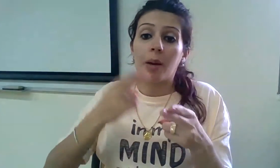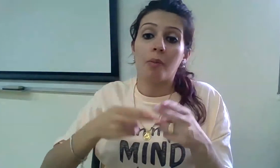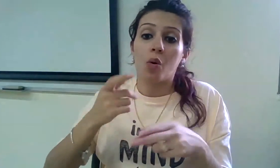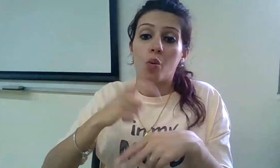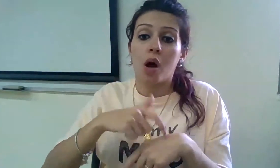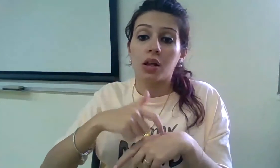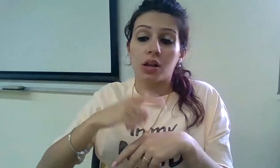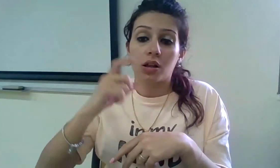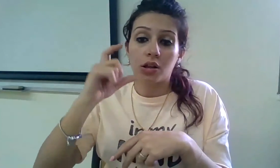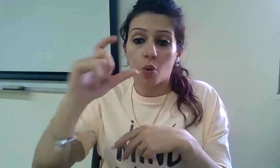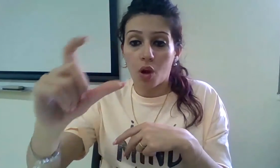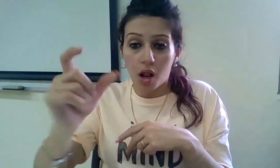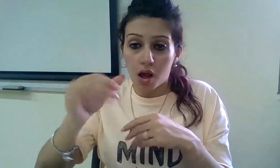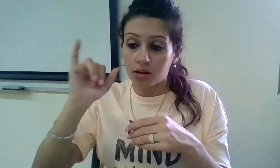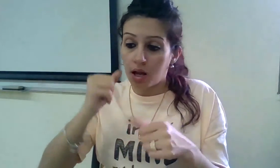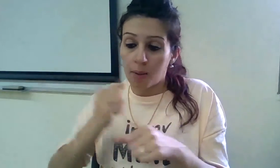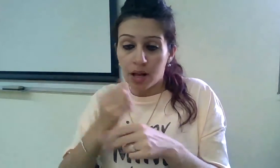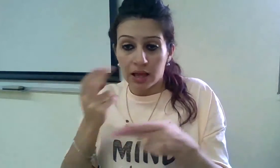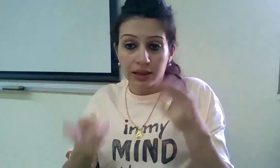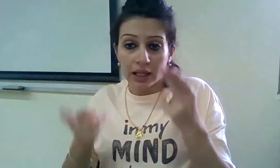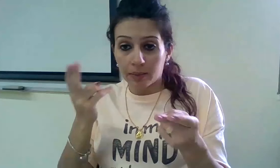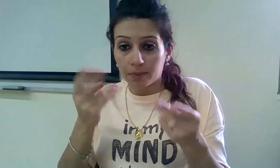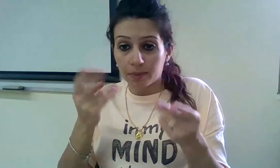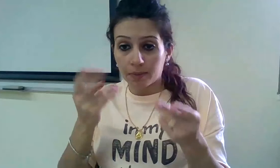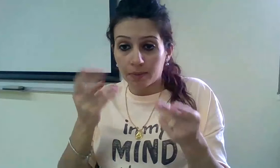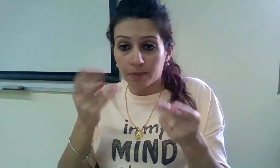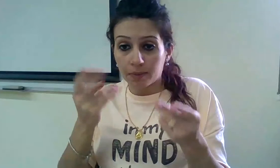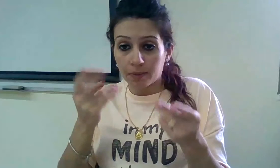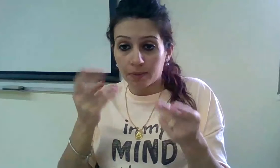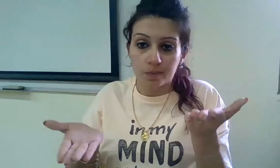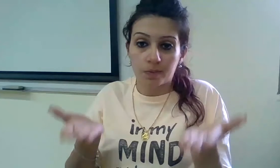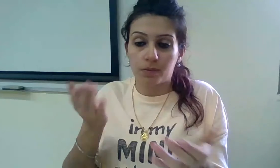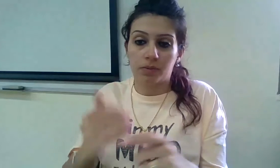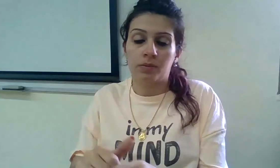of making decisions for the life of the child, on further education